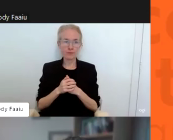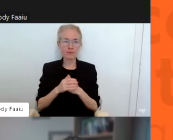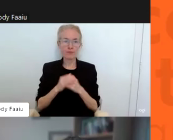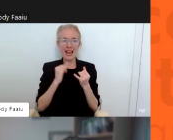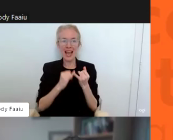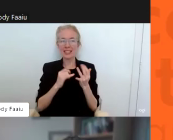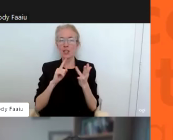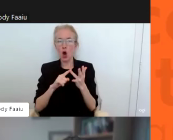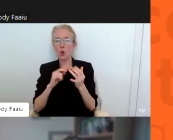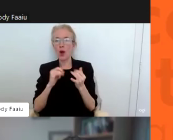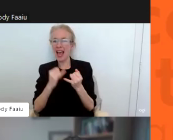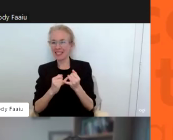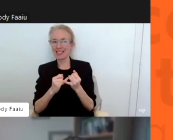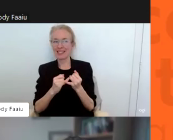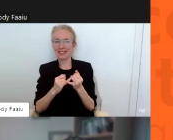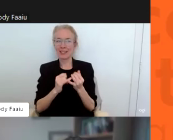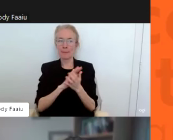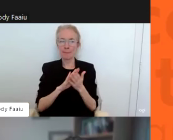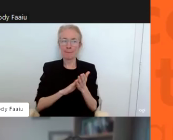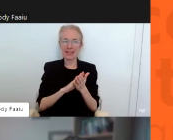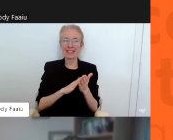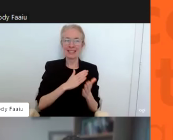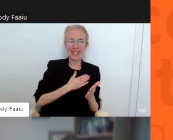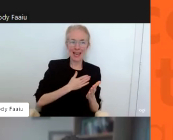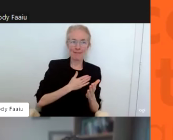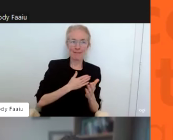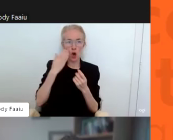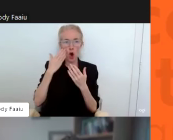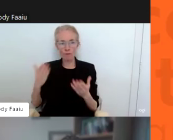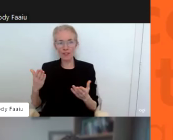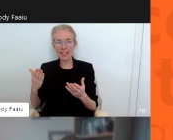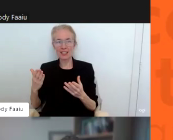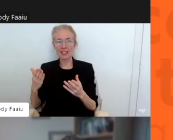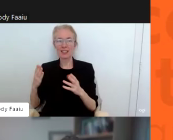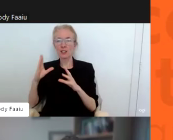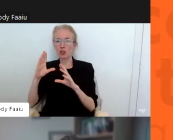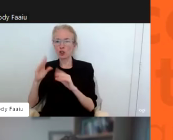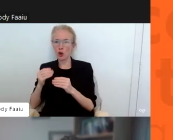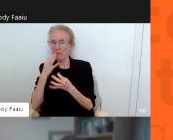criteria plus quantitative standards. Meet them all for safe, for obvious,